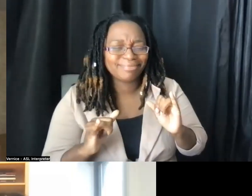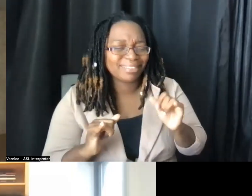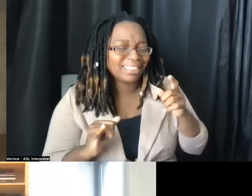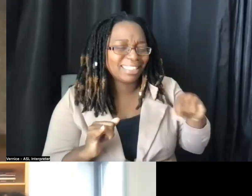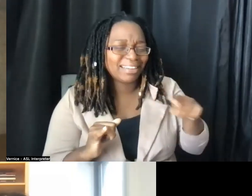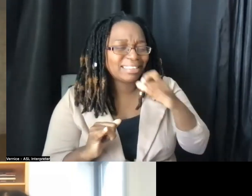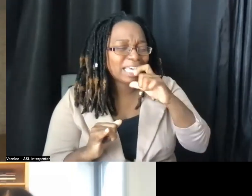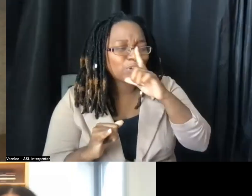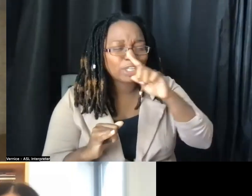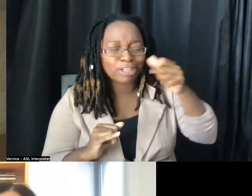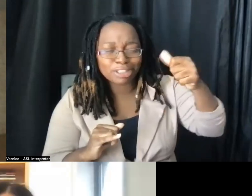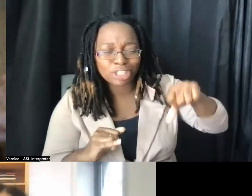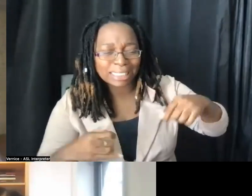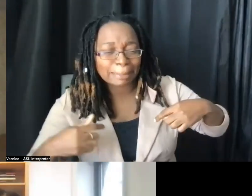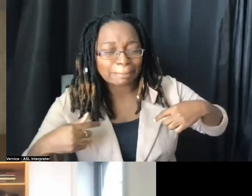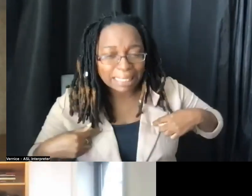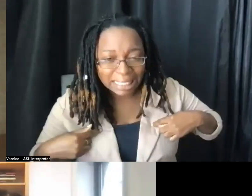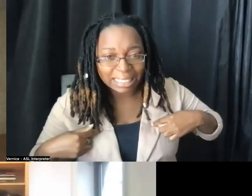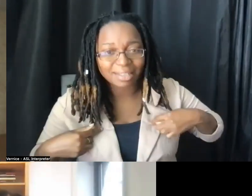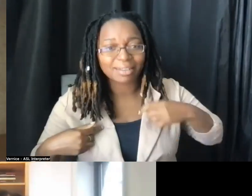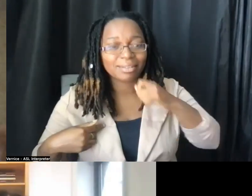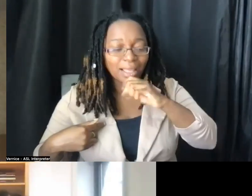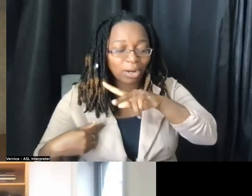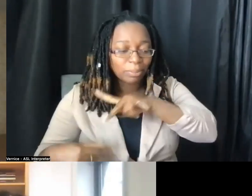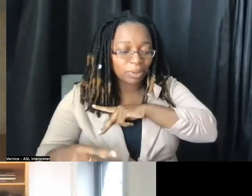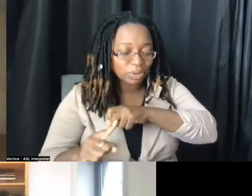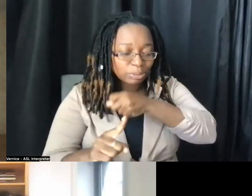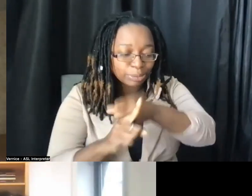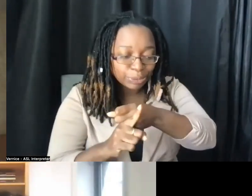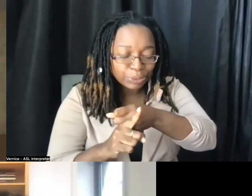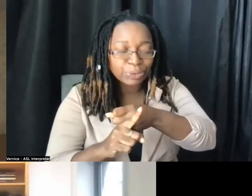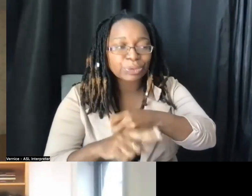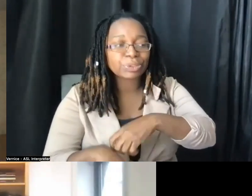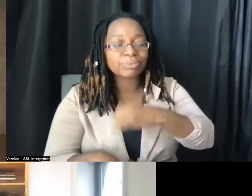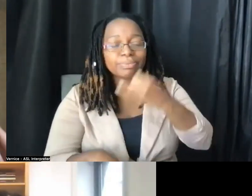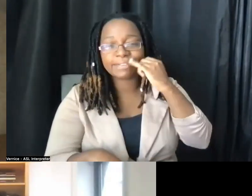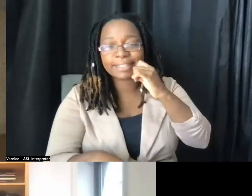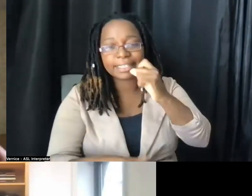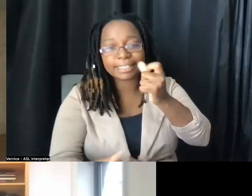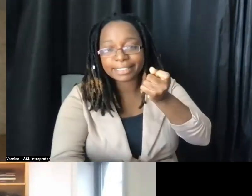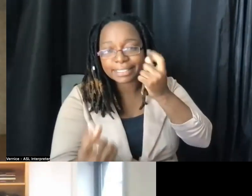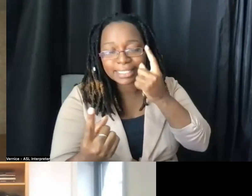It's not even rejection, right? Not take it personally when an interaction does not click.